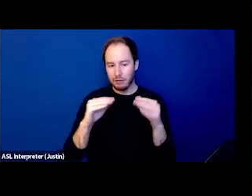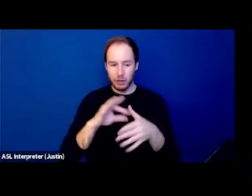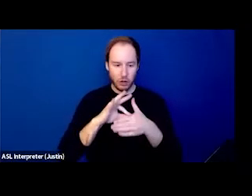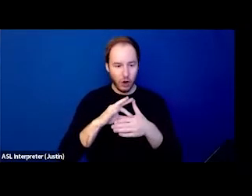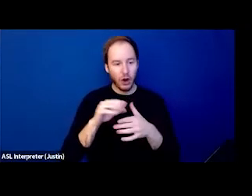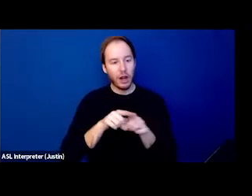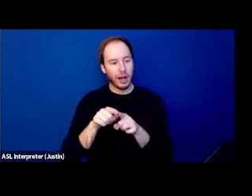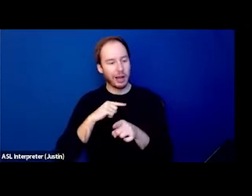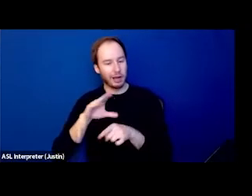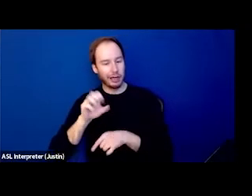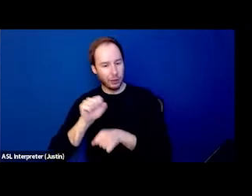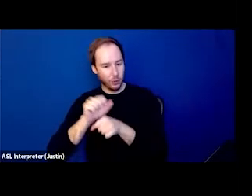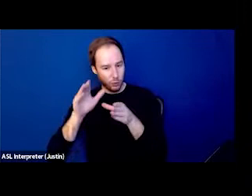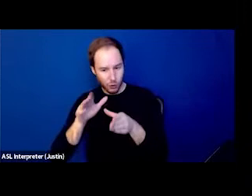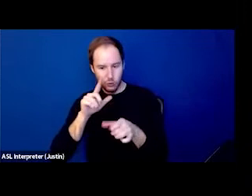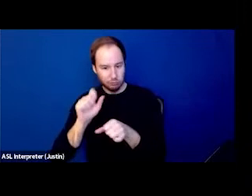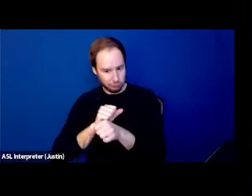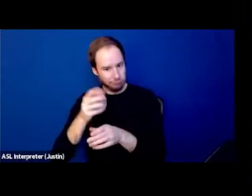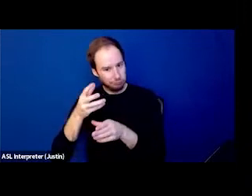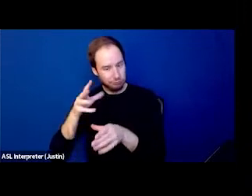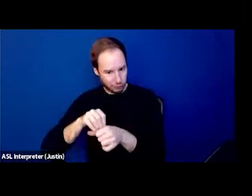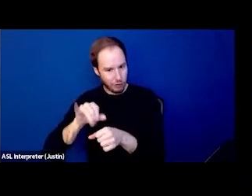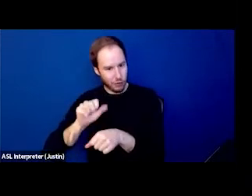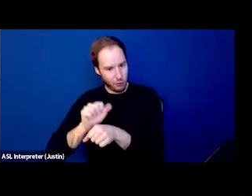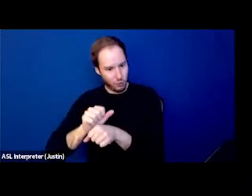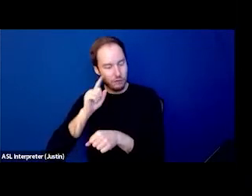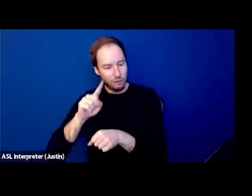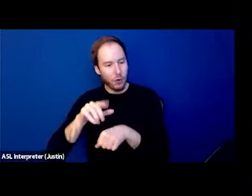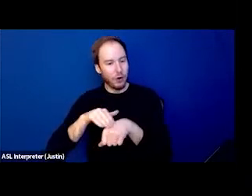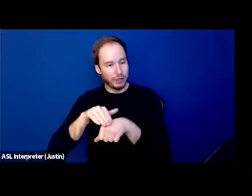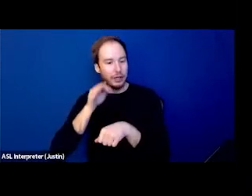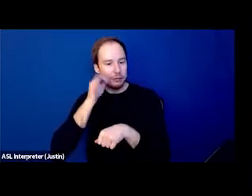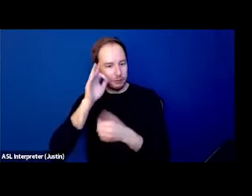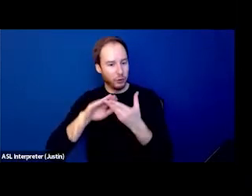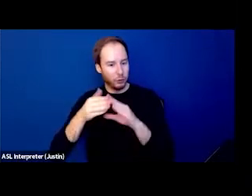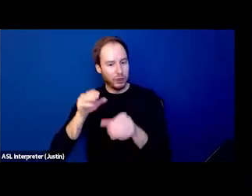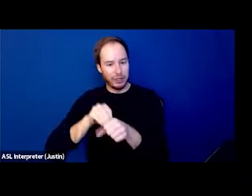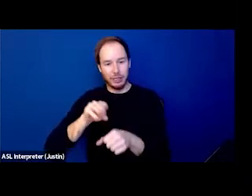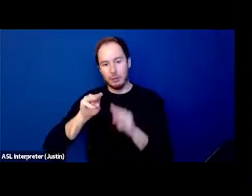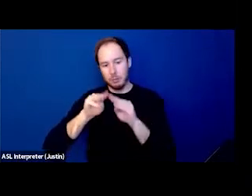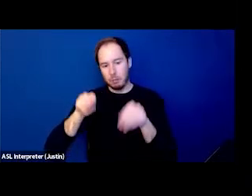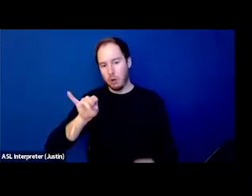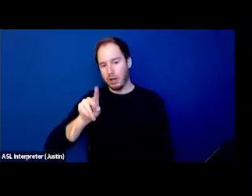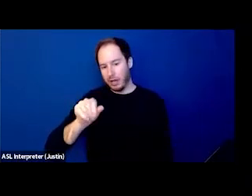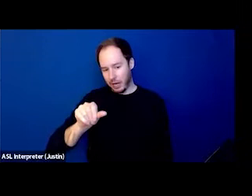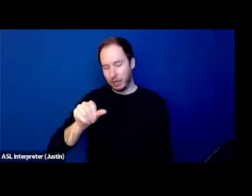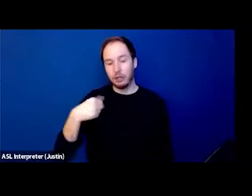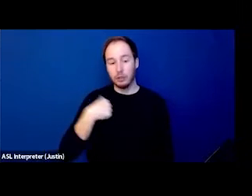who is doing the work in native of communities in Montana. So at the SOAR TA Center we have been really committed,